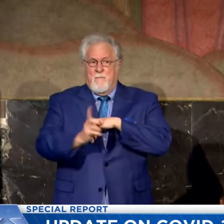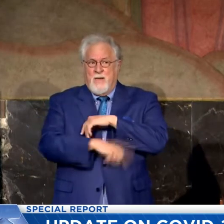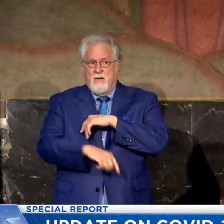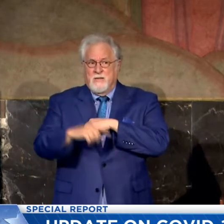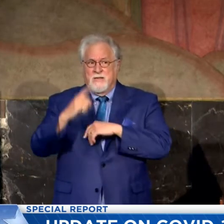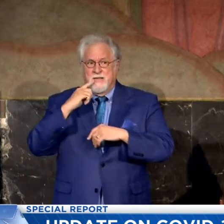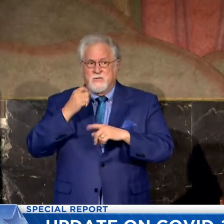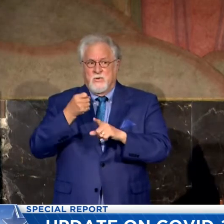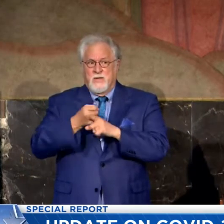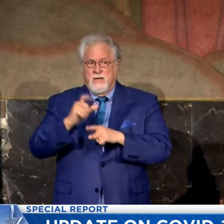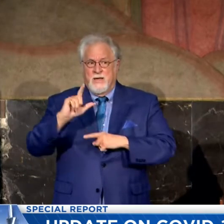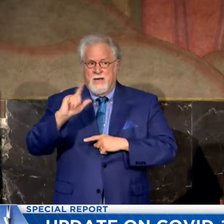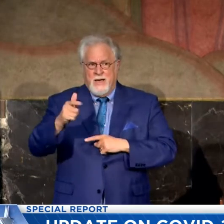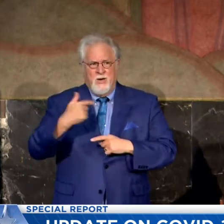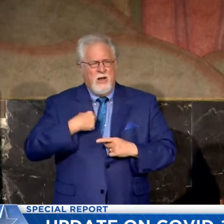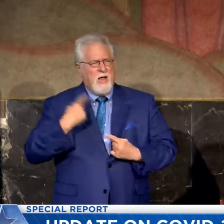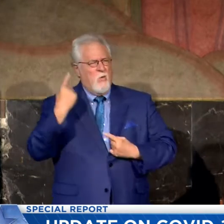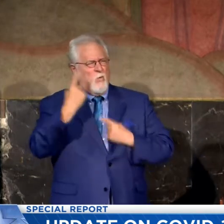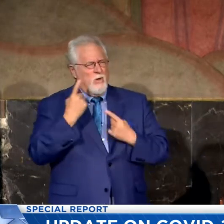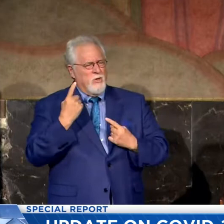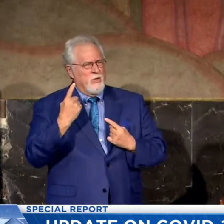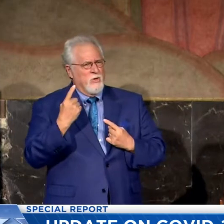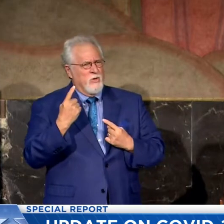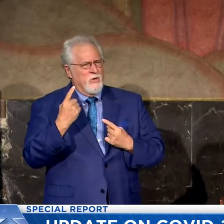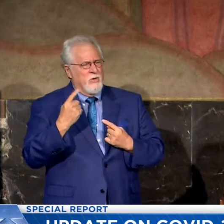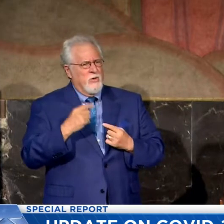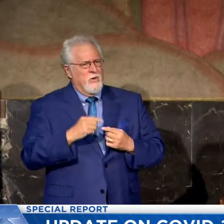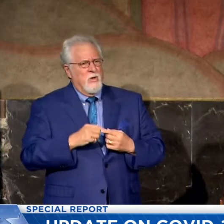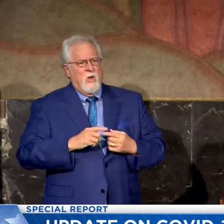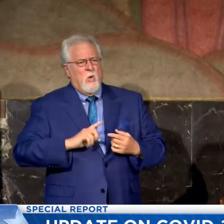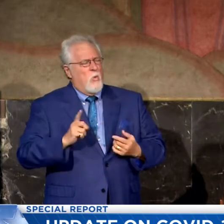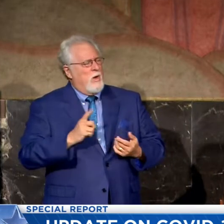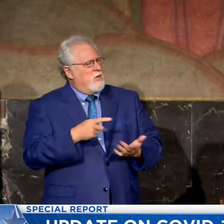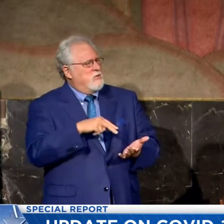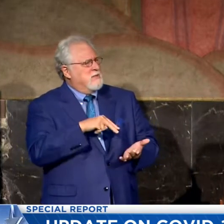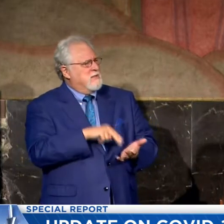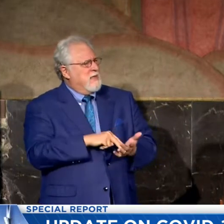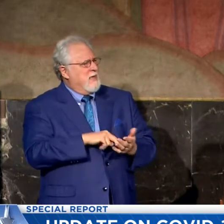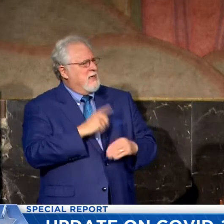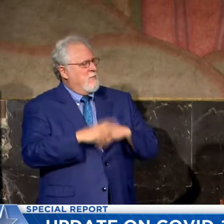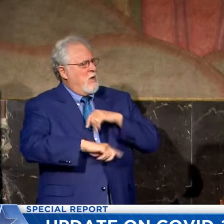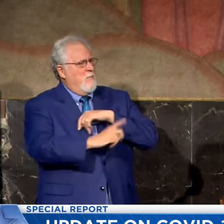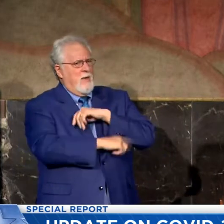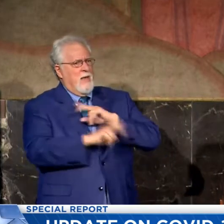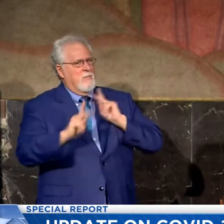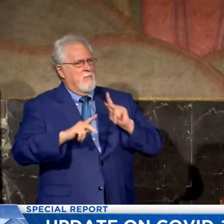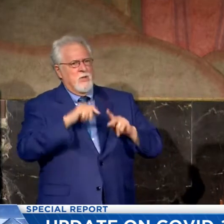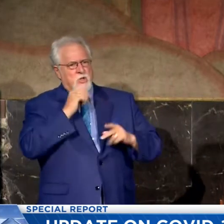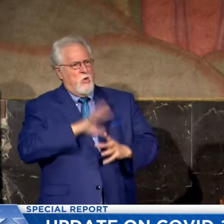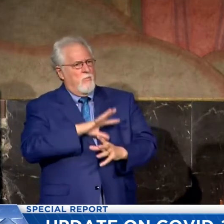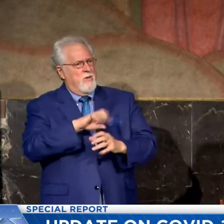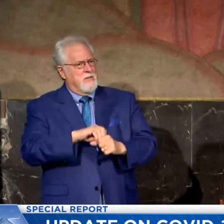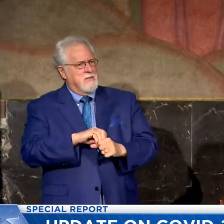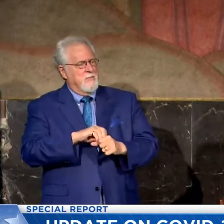APPROPRIATIONS YESTERDAY . THE POSSIBILITY. [INDISCERNIBLE] COMING DOWN THE